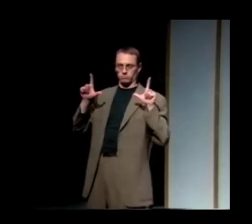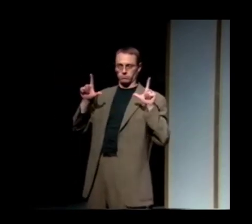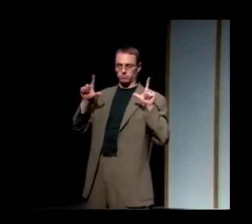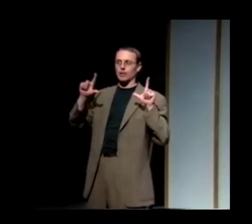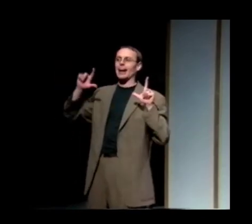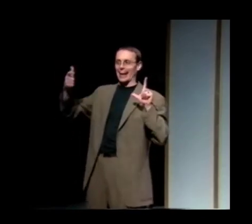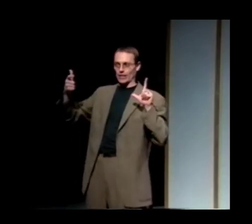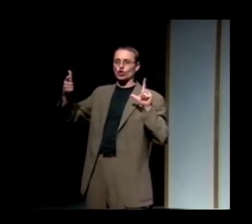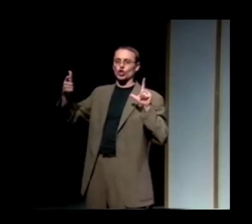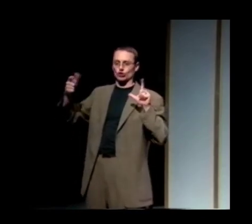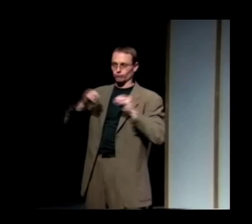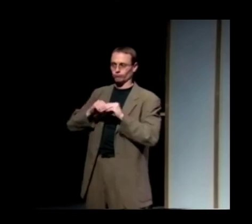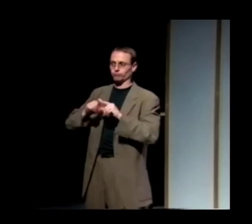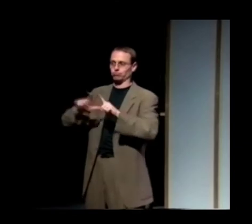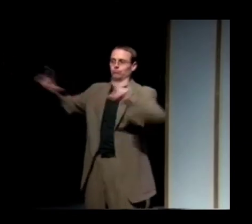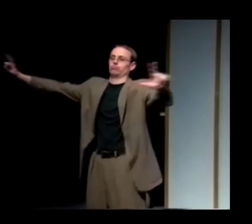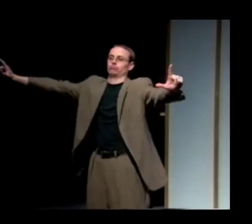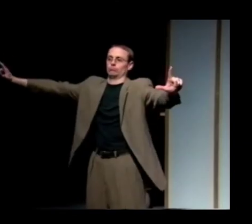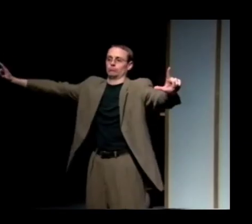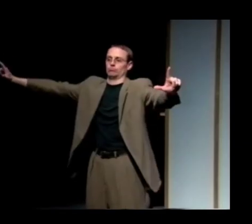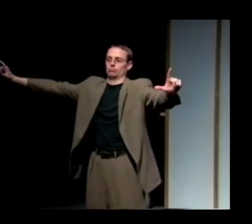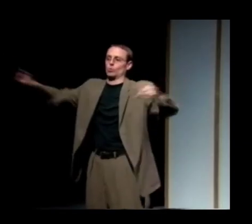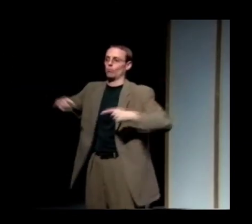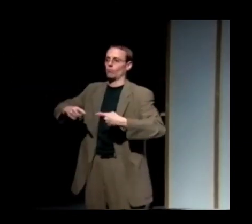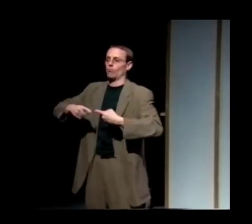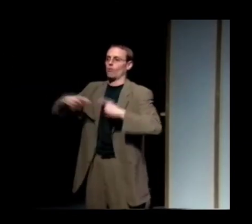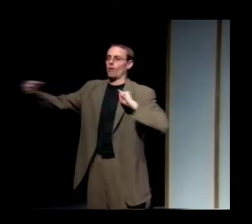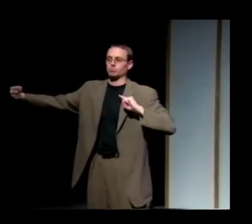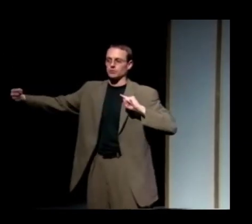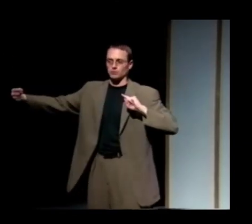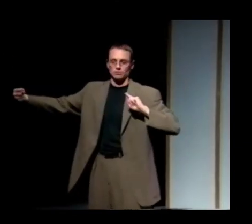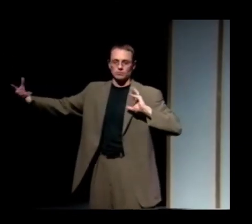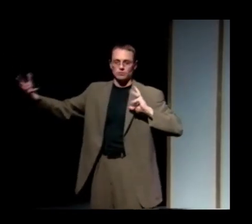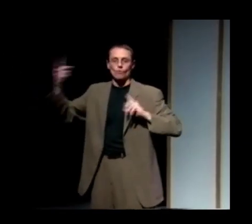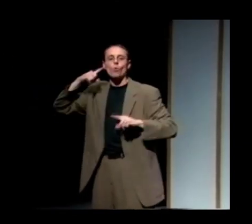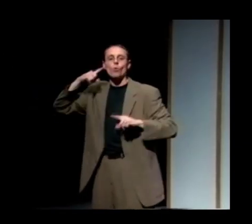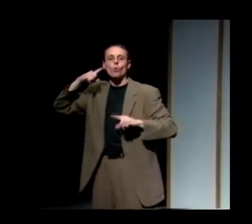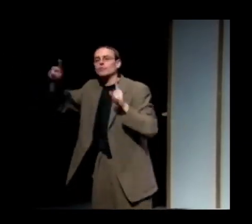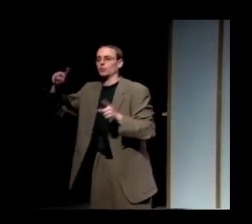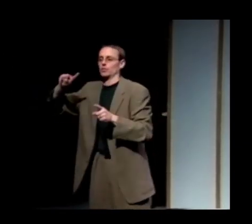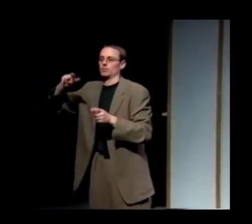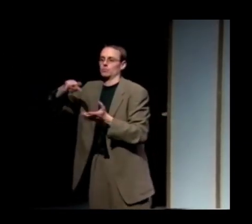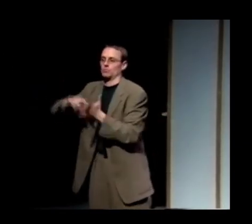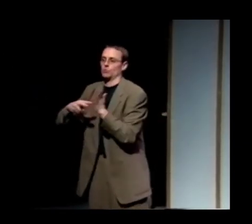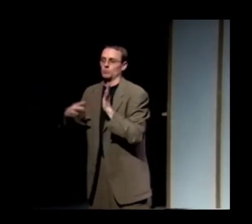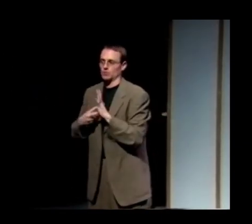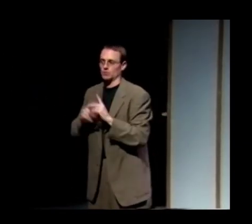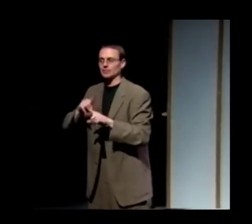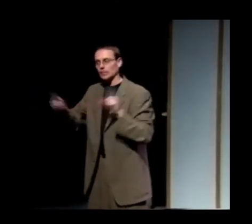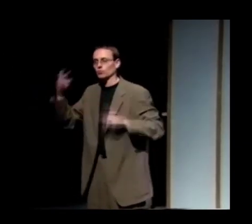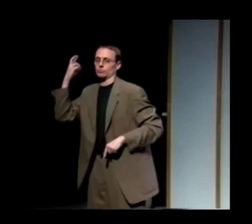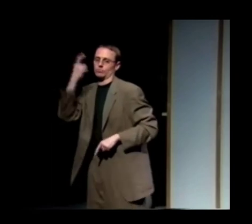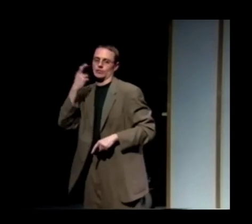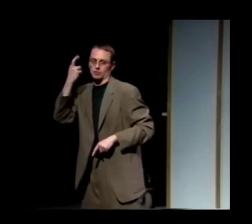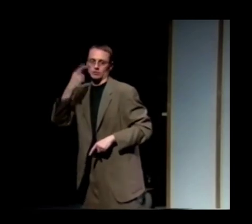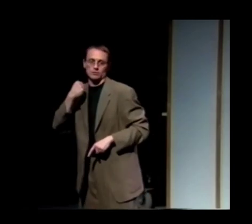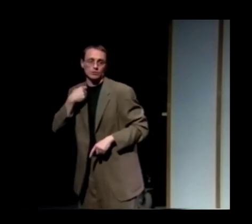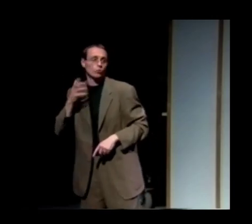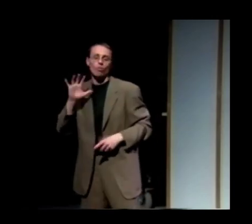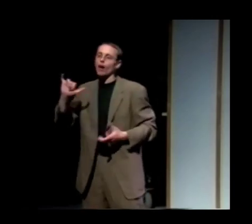YOU KNOW, A FAR SHOT TO SHOW THE ENVIRONMENT. RENNIE STARTED CLOSE AND THEN WENT LONG AFTER THAT, OK, SO IT WAS THE OPPOSITE,